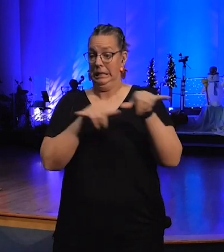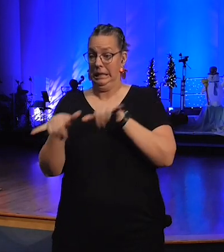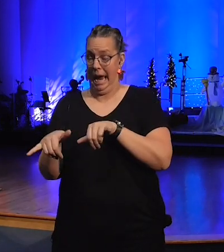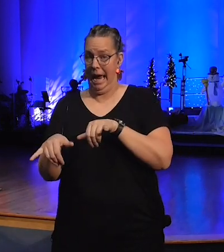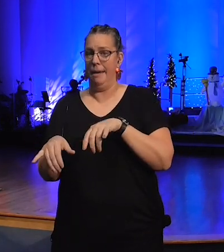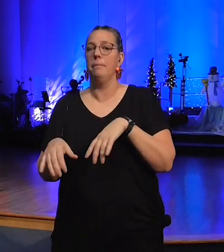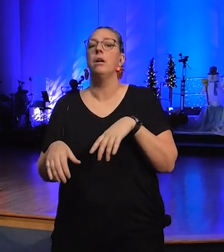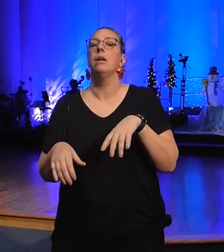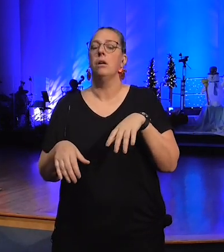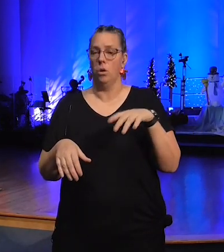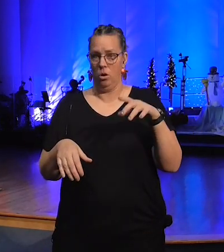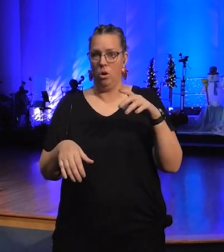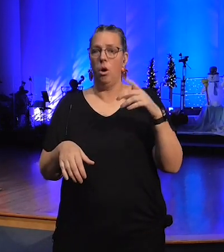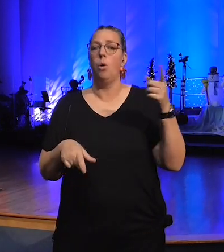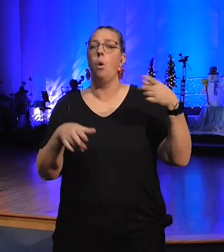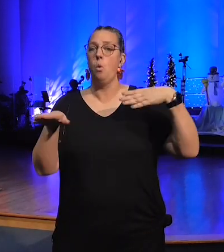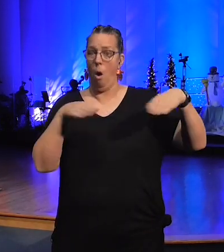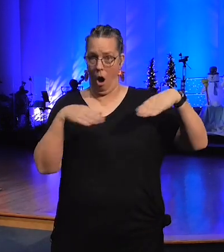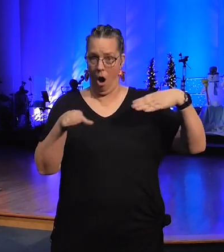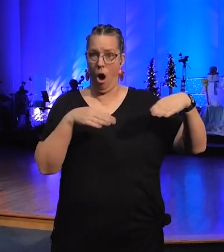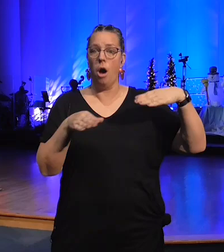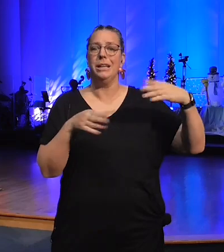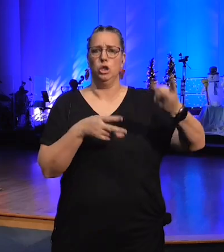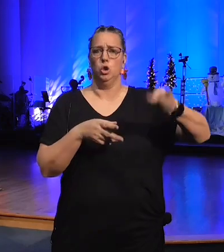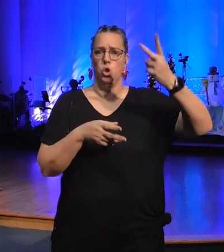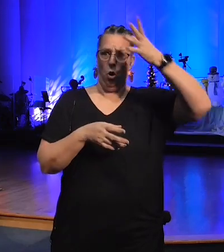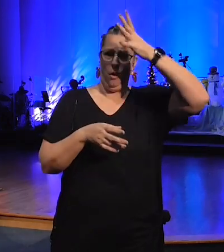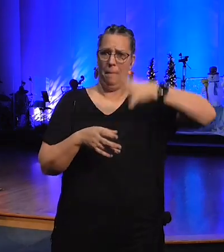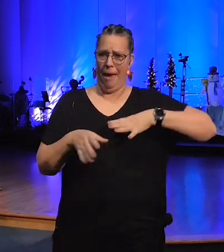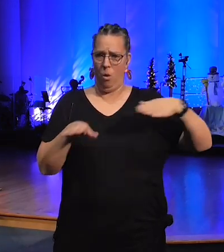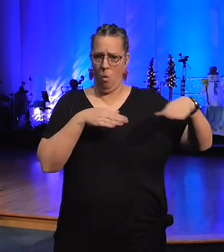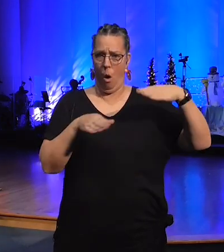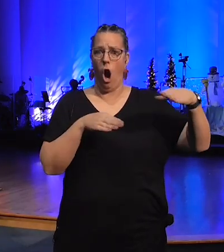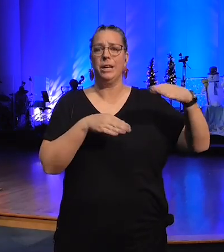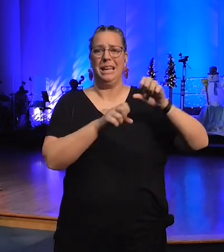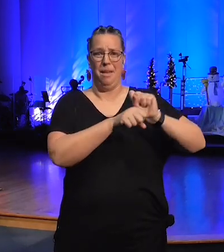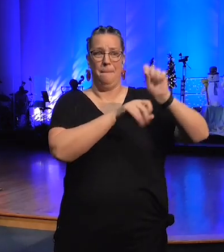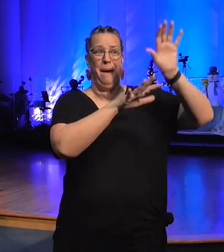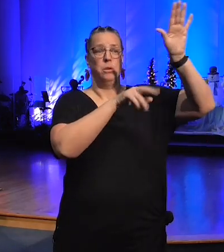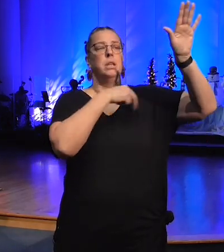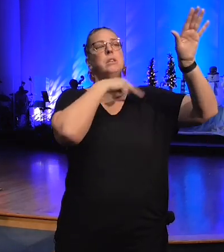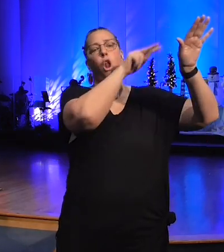a night much like this when will and Phil were walking out on their land in the mountains and